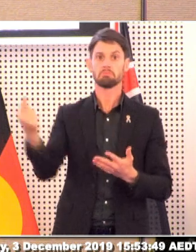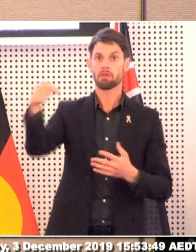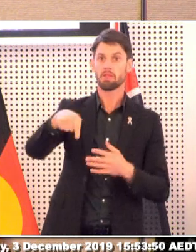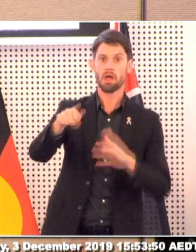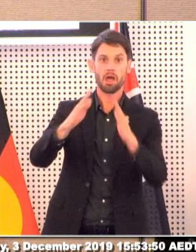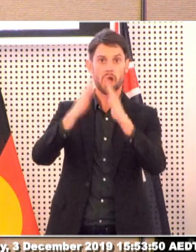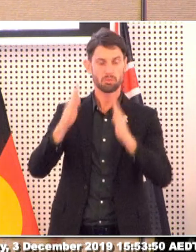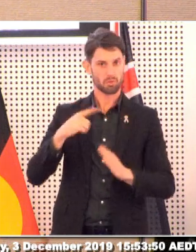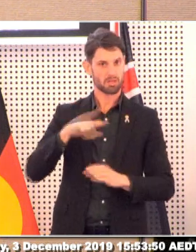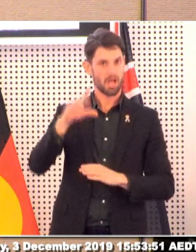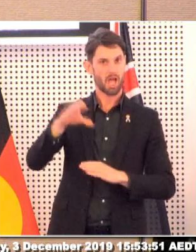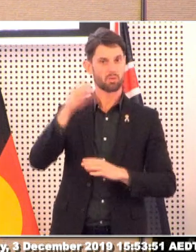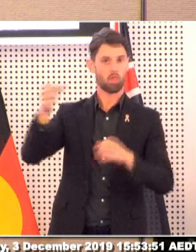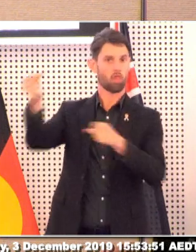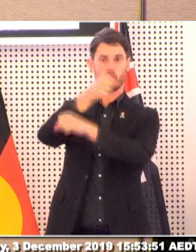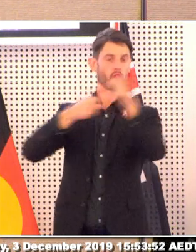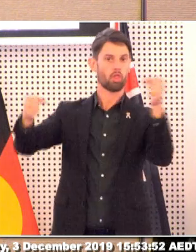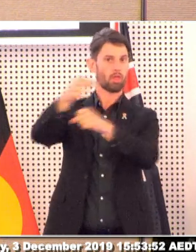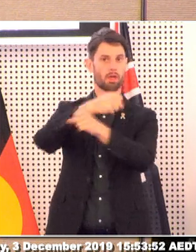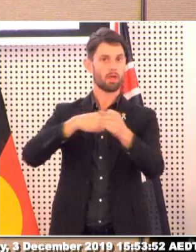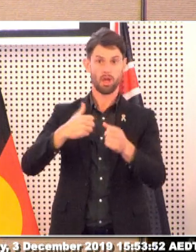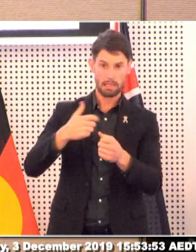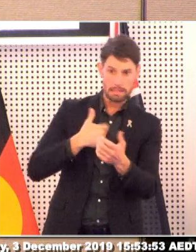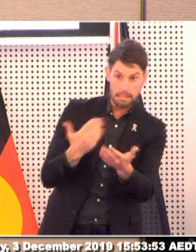So getting any information out of them is almost impossible.